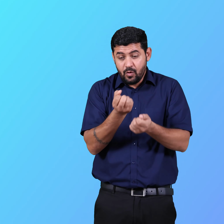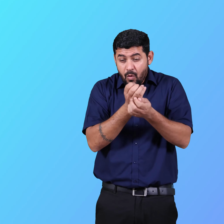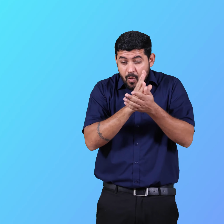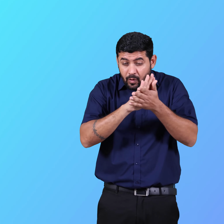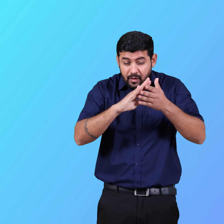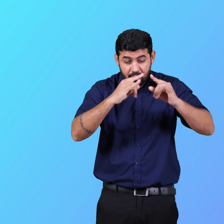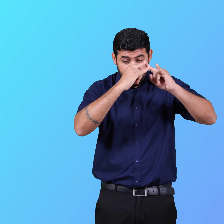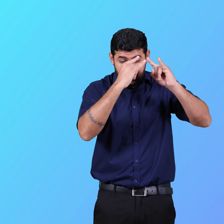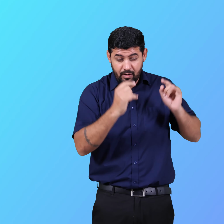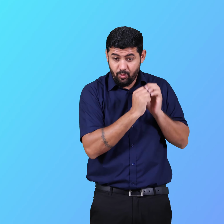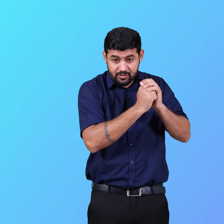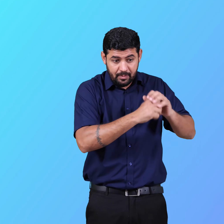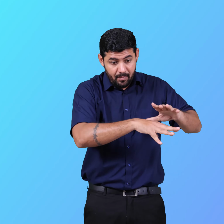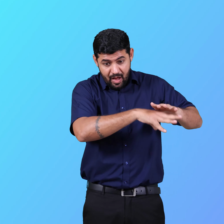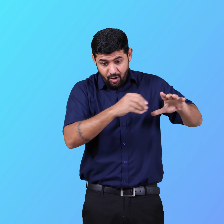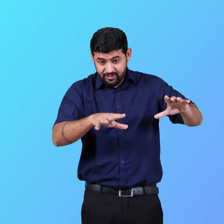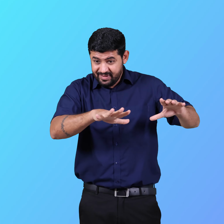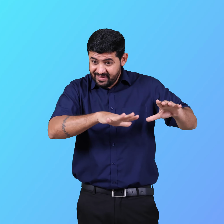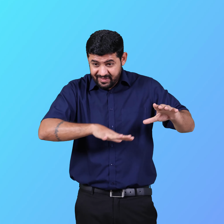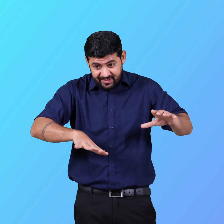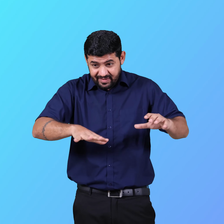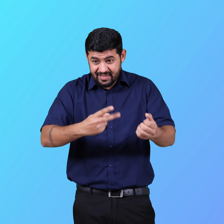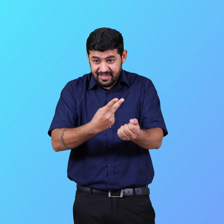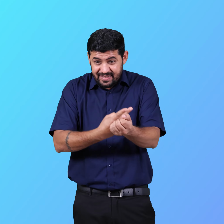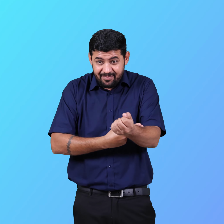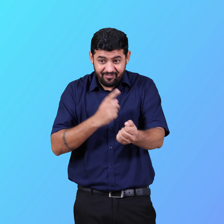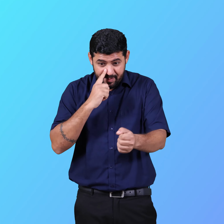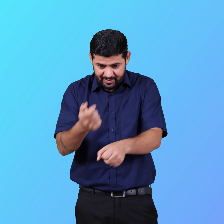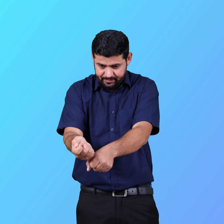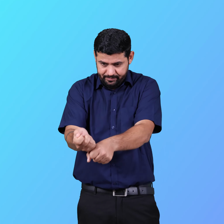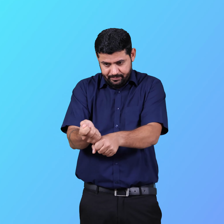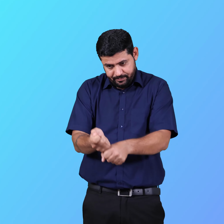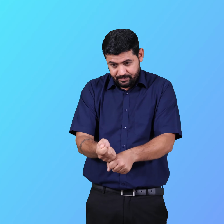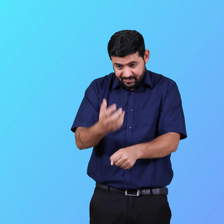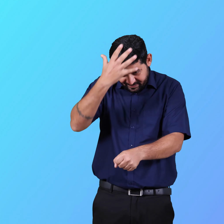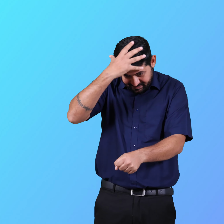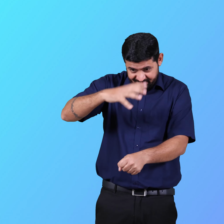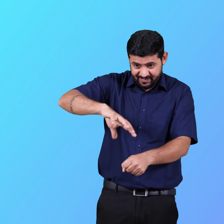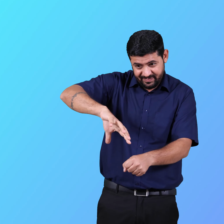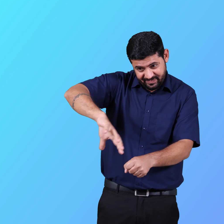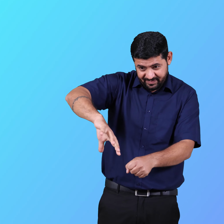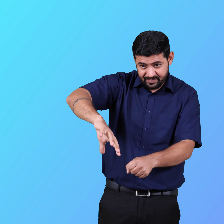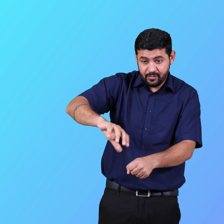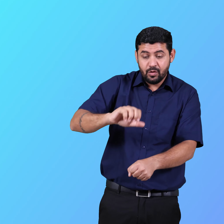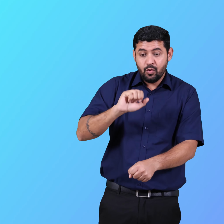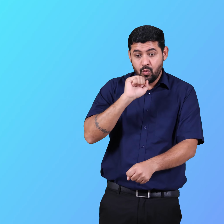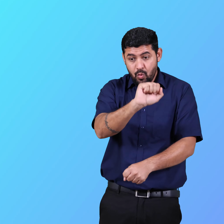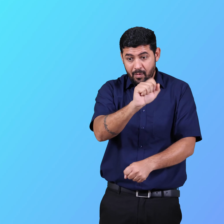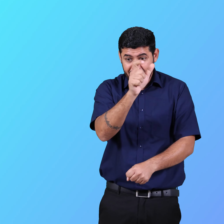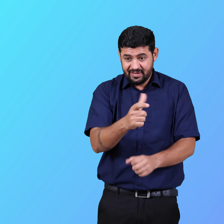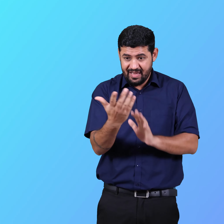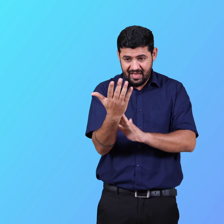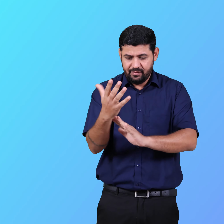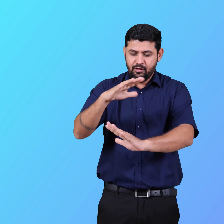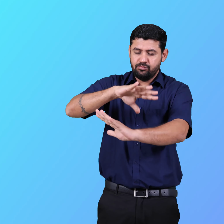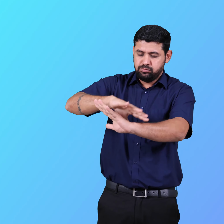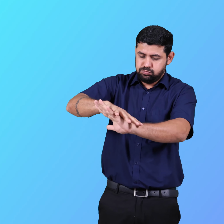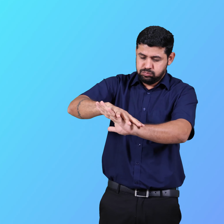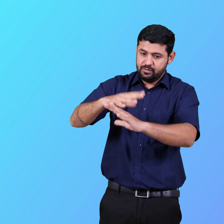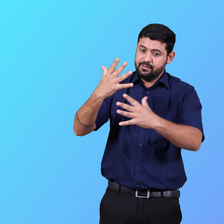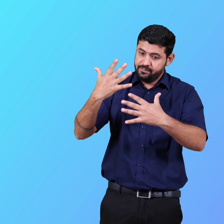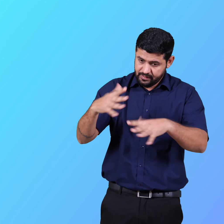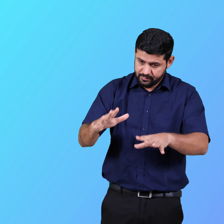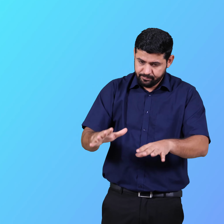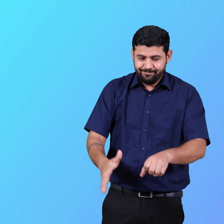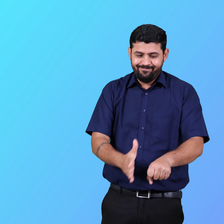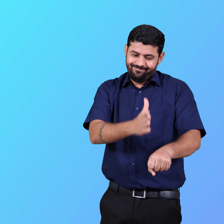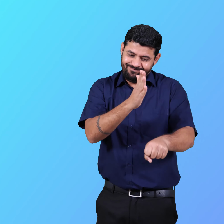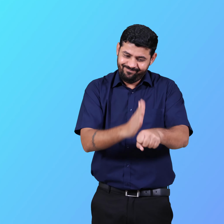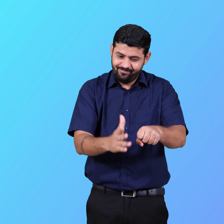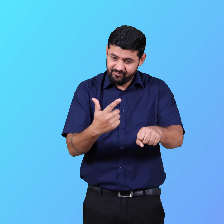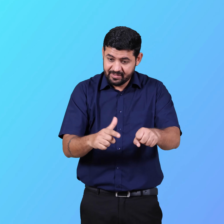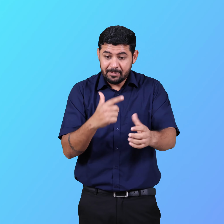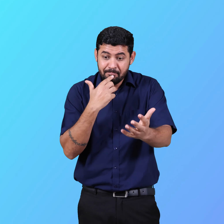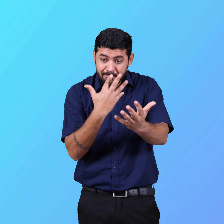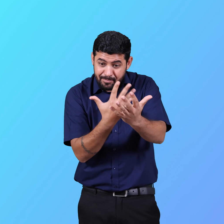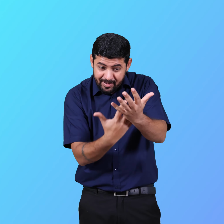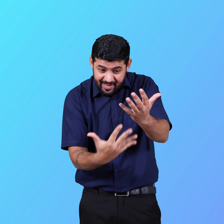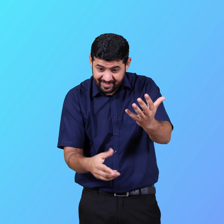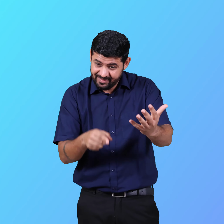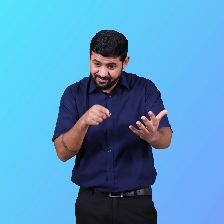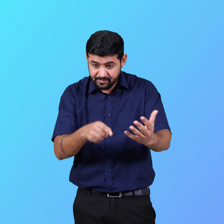You must put your hand on the animal’s head and kill it as a sin offering in the place where people kill the burnt offering.